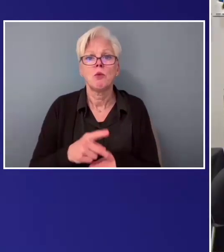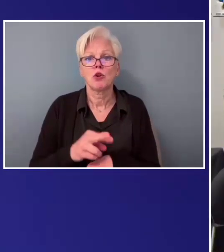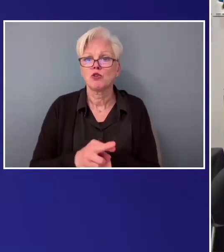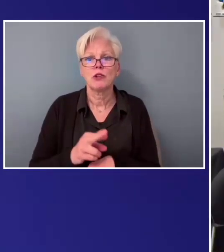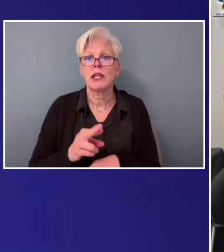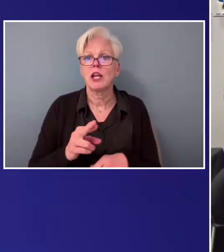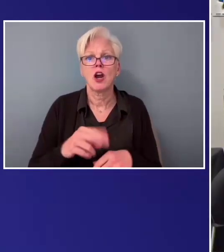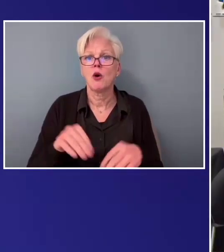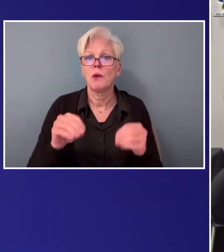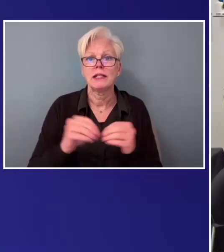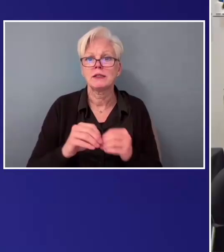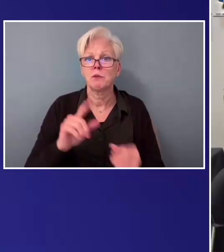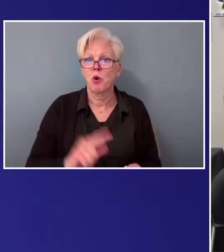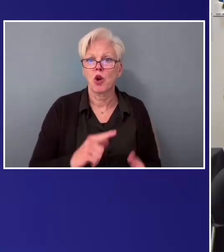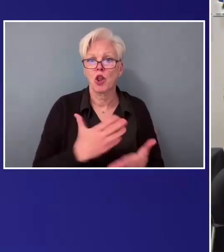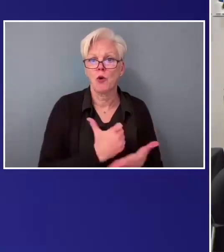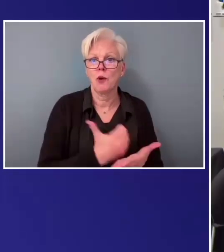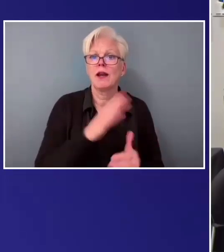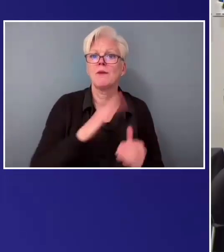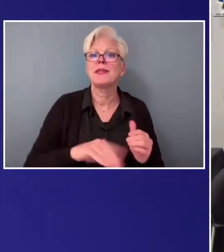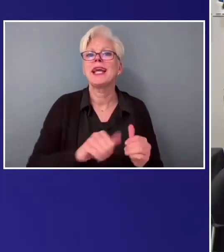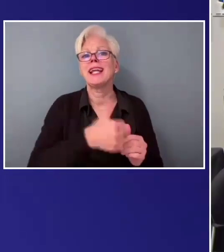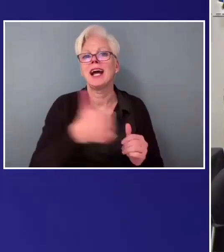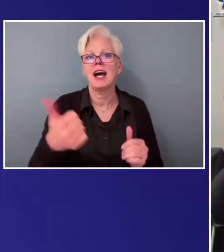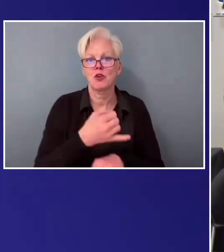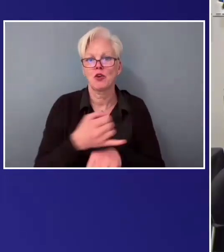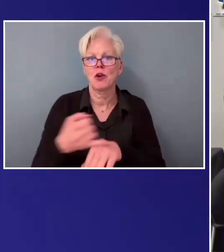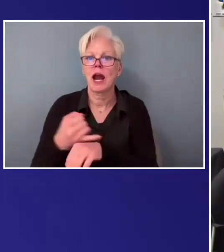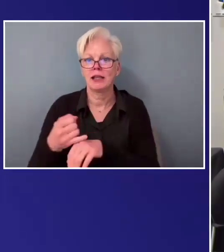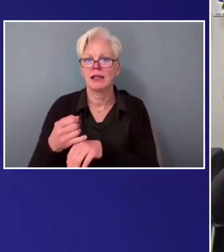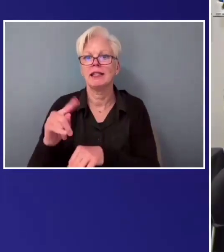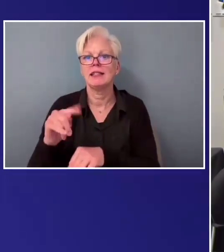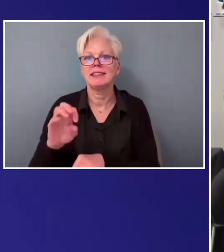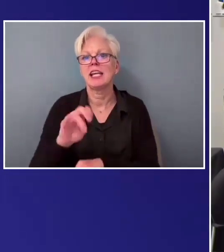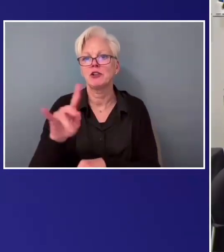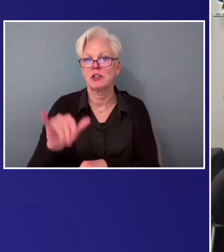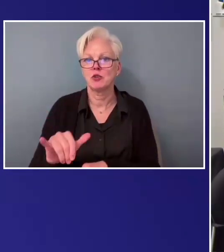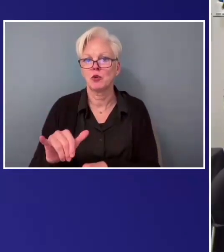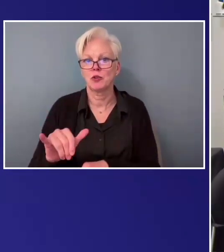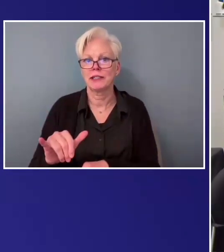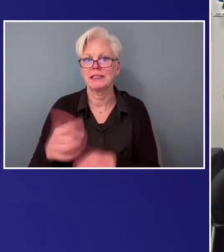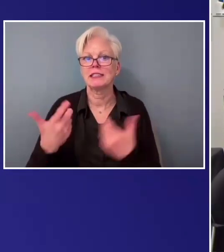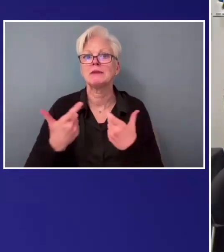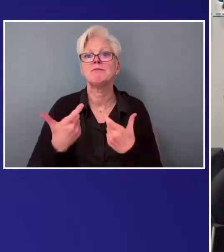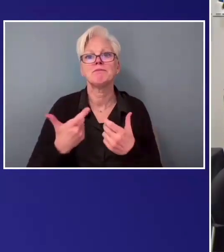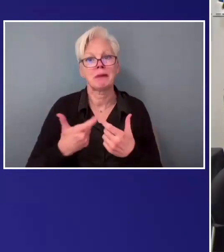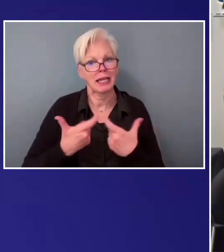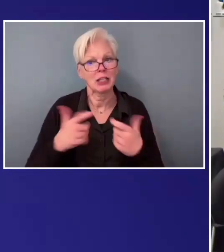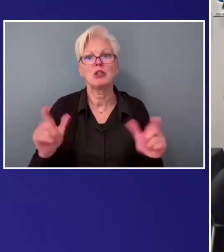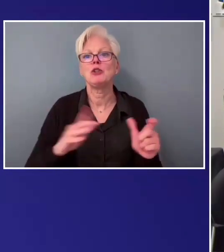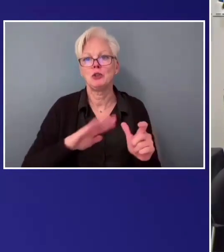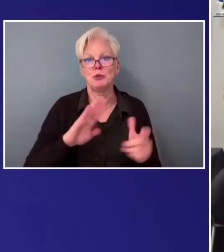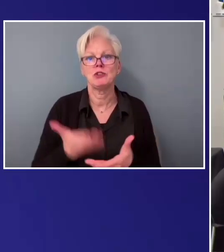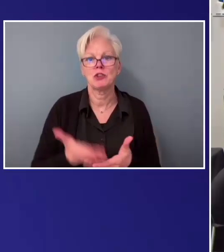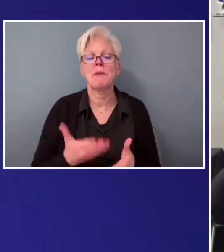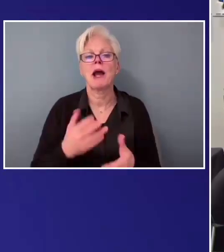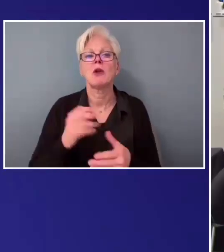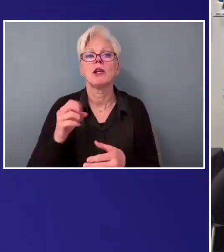more low-income than any of the other island territories by a substantial margin. So that in other words,